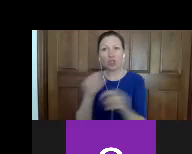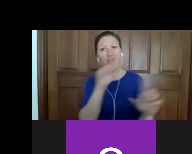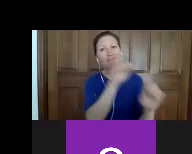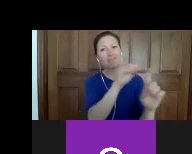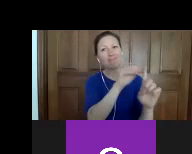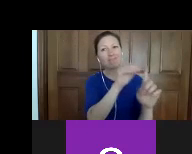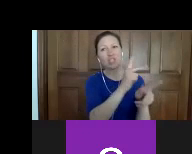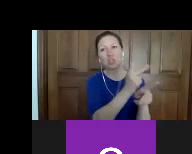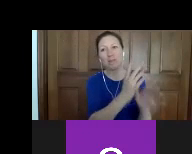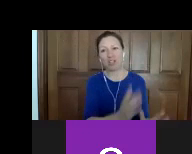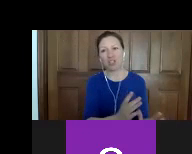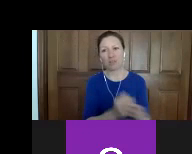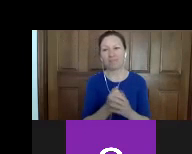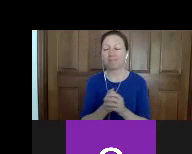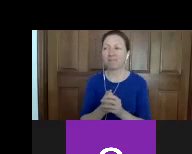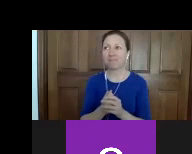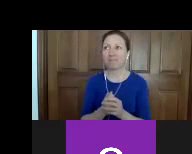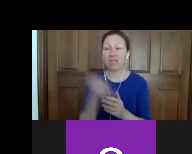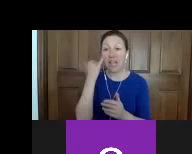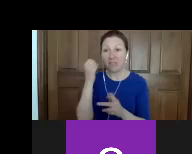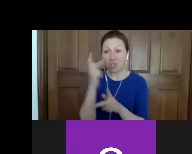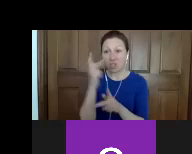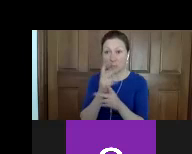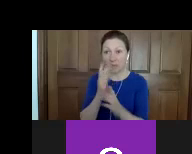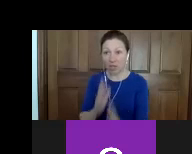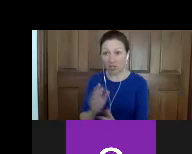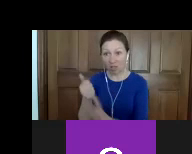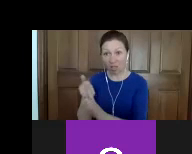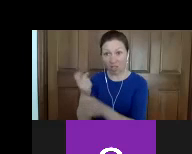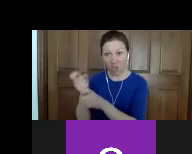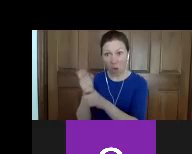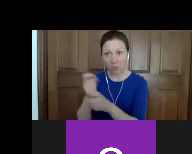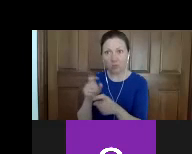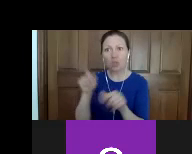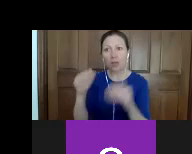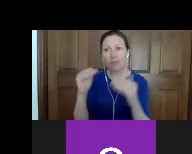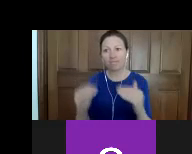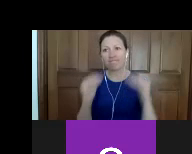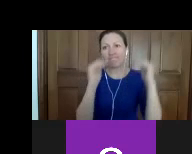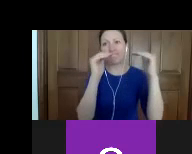to an outside complaint it can actually make things worse for you. So if reasonable and